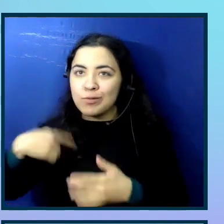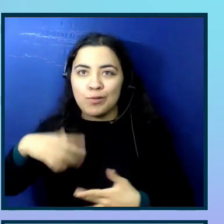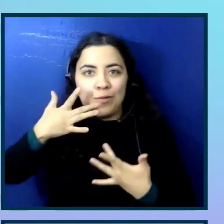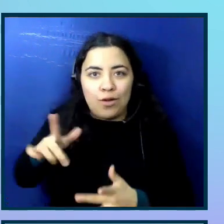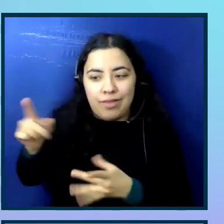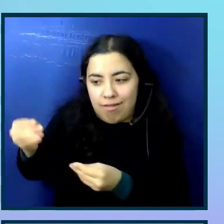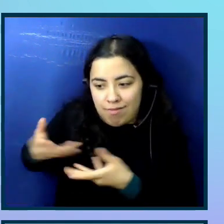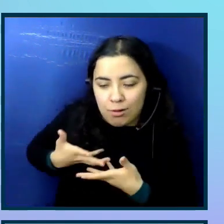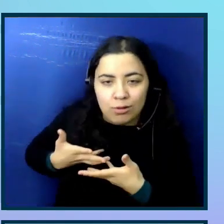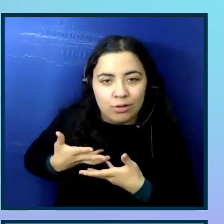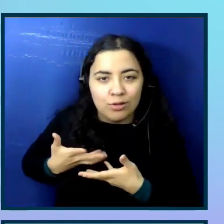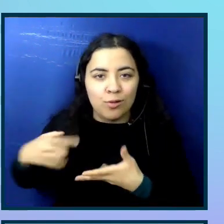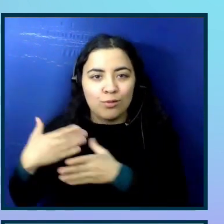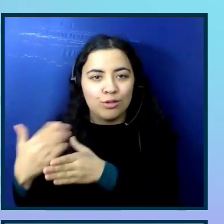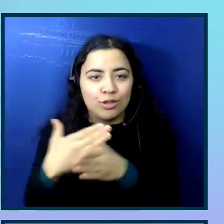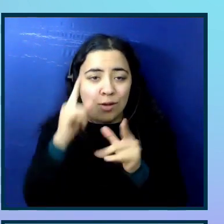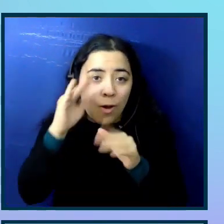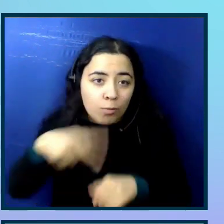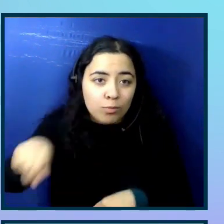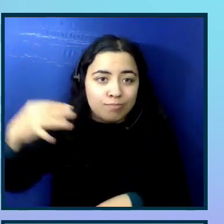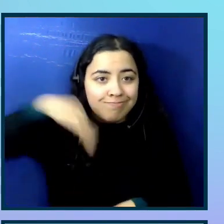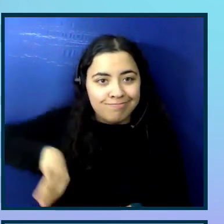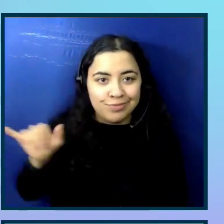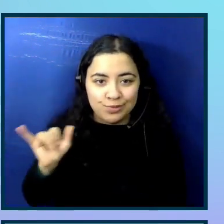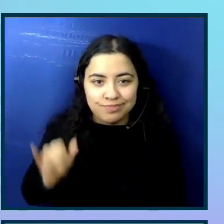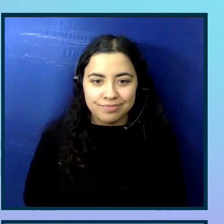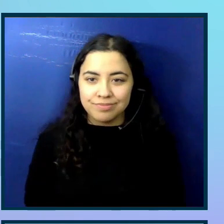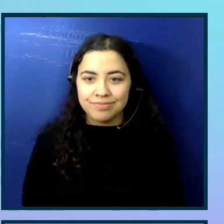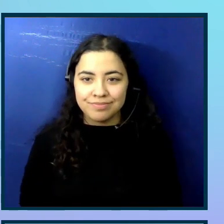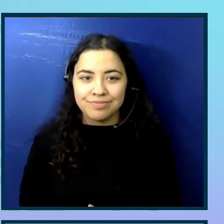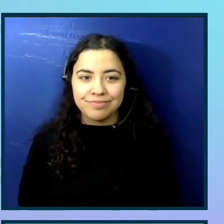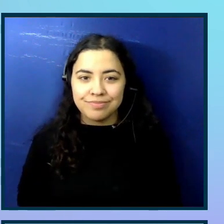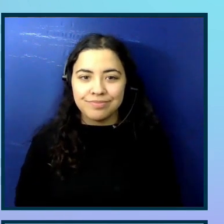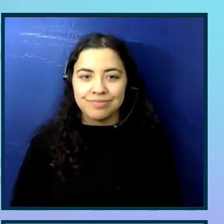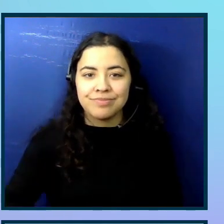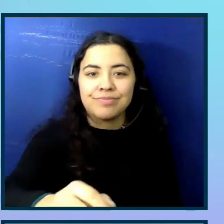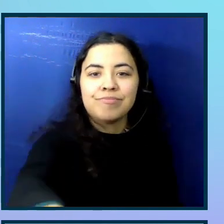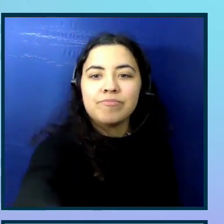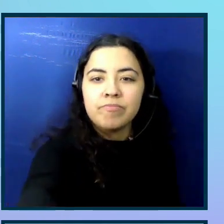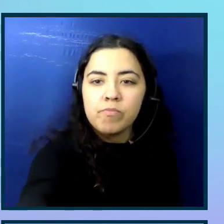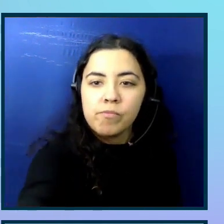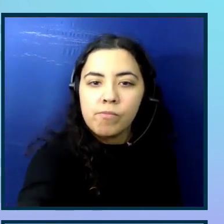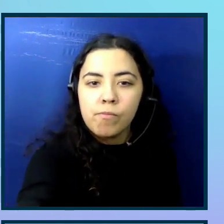and then hopefully you will find or highlight ways that you can translate those workflows in your context.